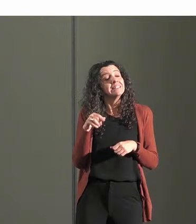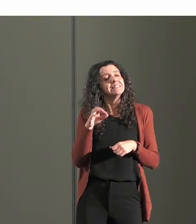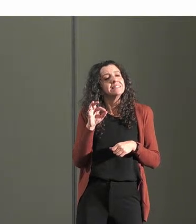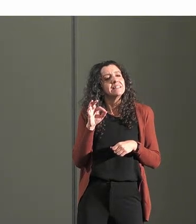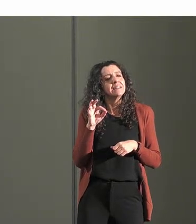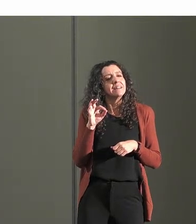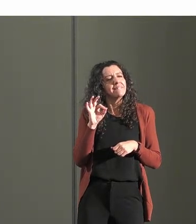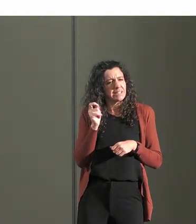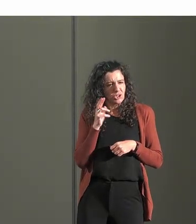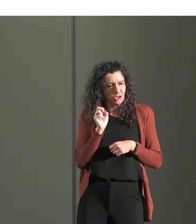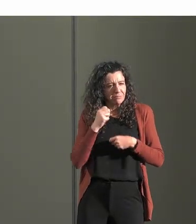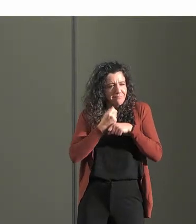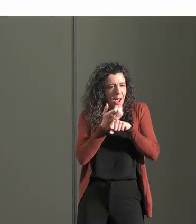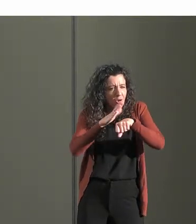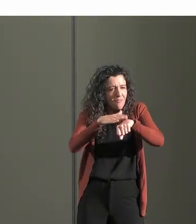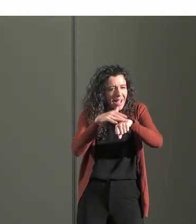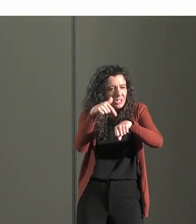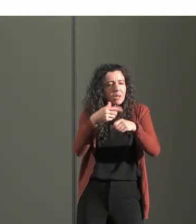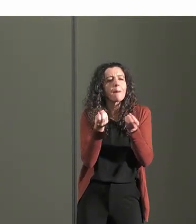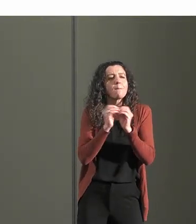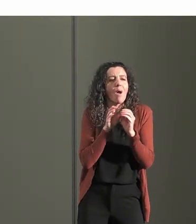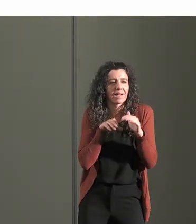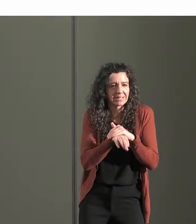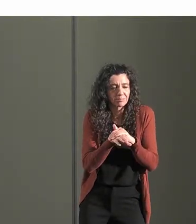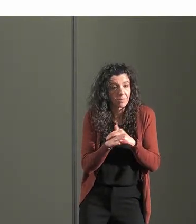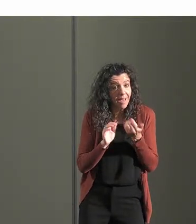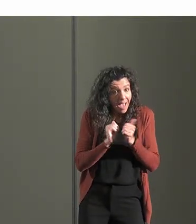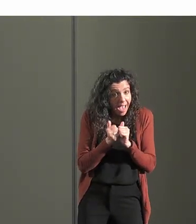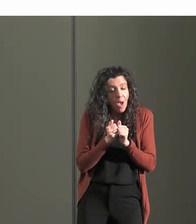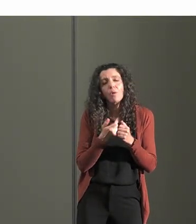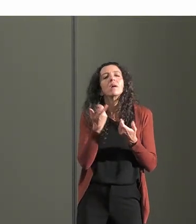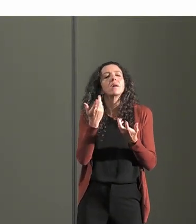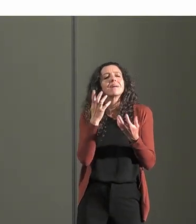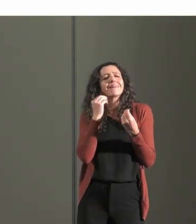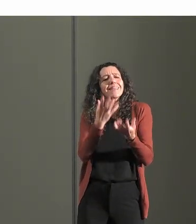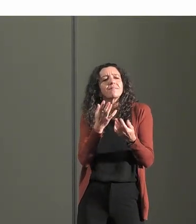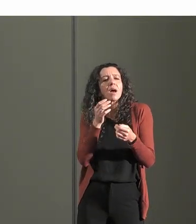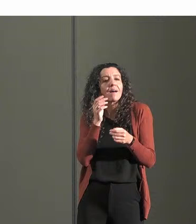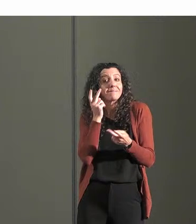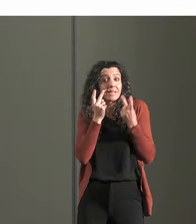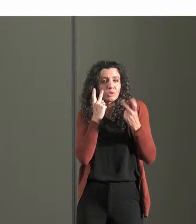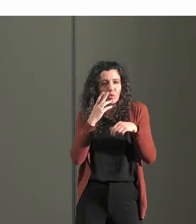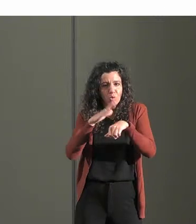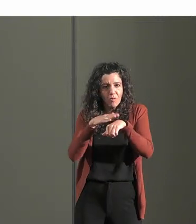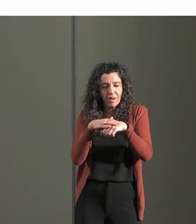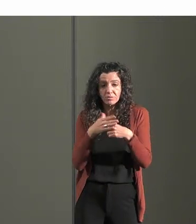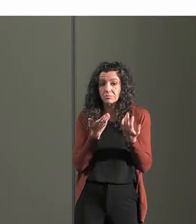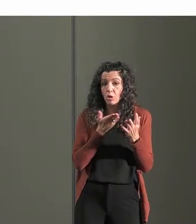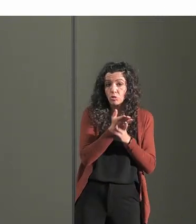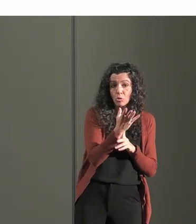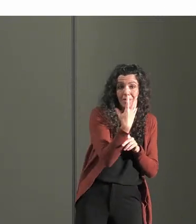is flash note if I notifications. This feature makes notifications accessible it provides visual note if I